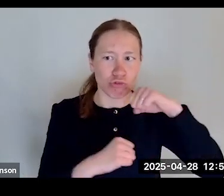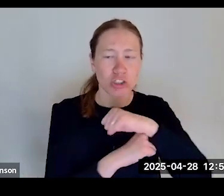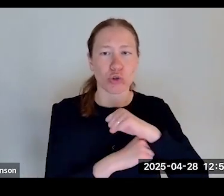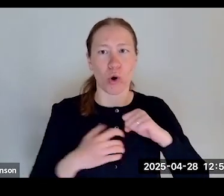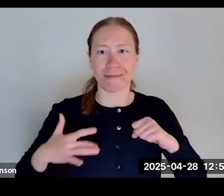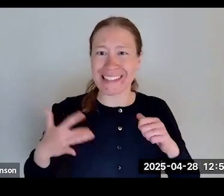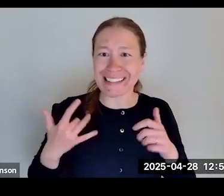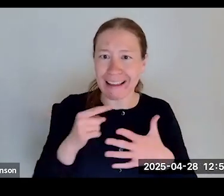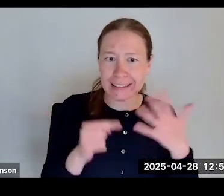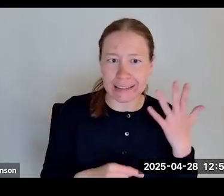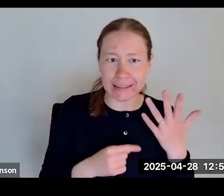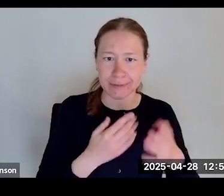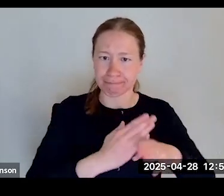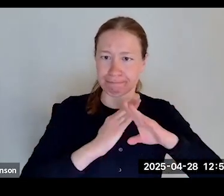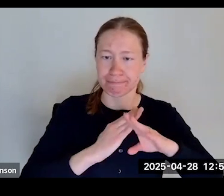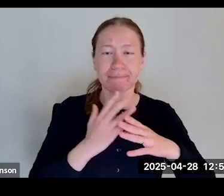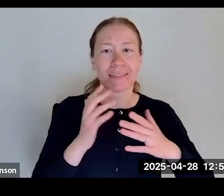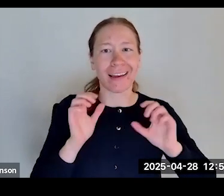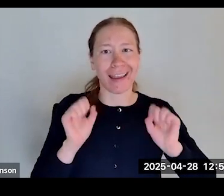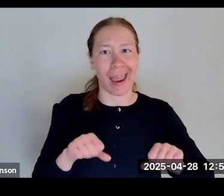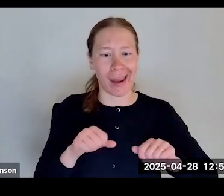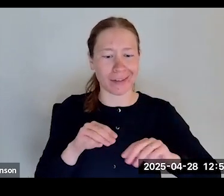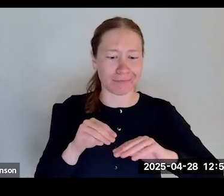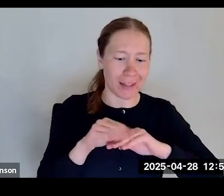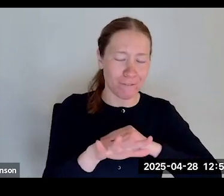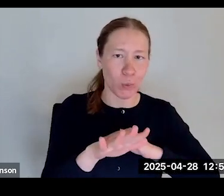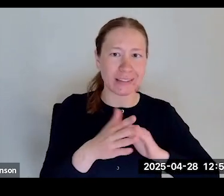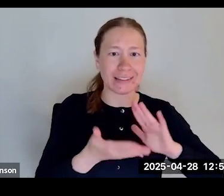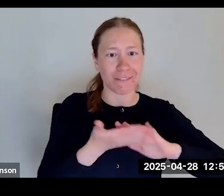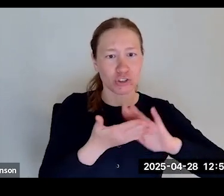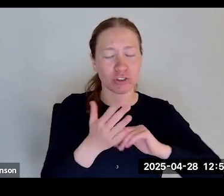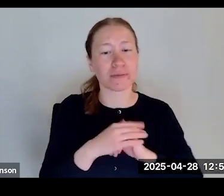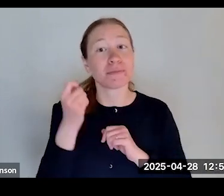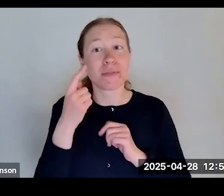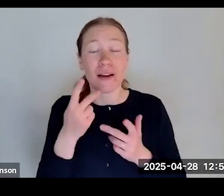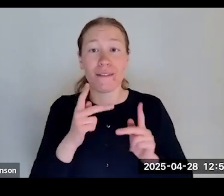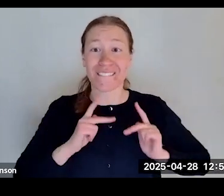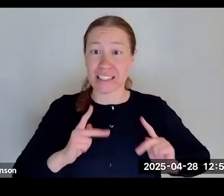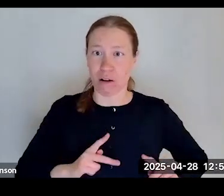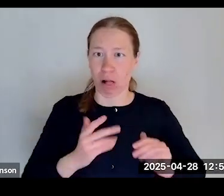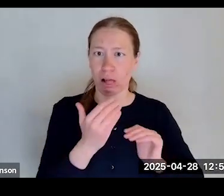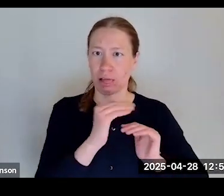that may impede somebody's functioning. So some examples of physical limitations of the environment could be lighting